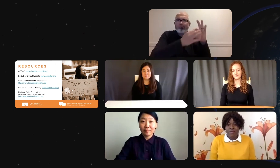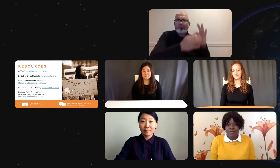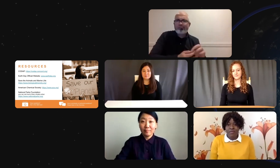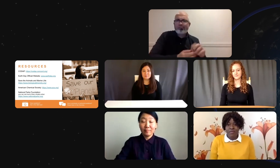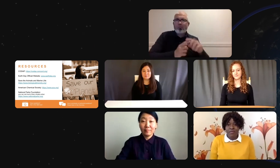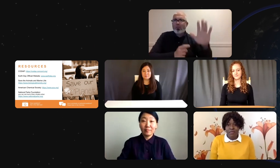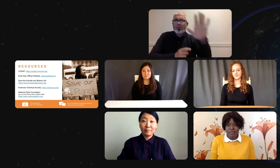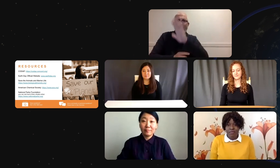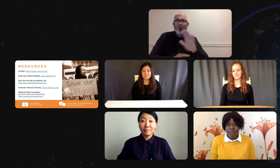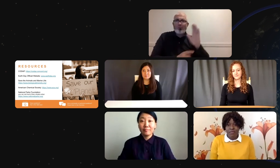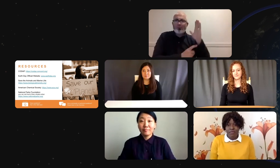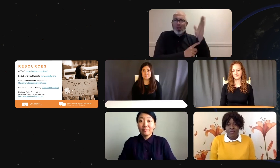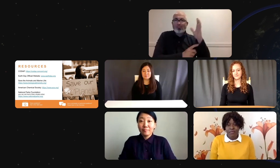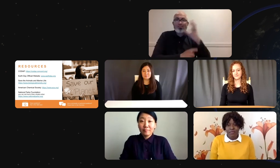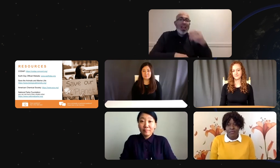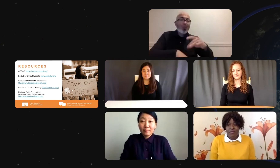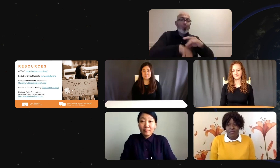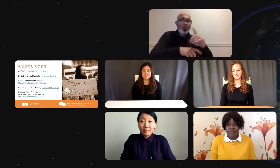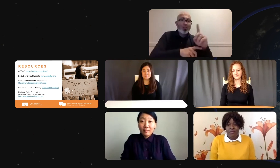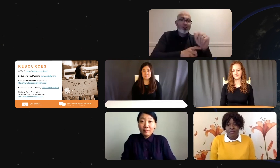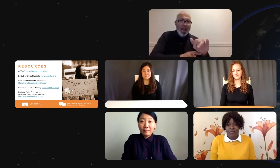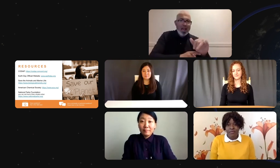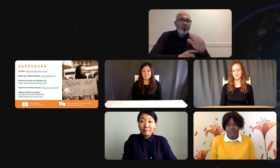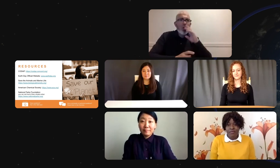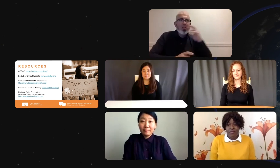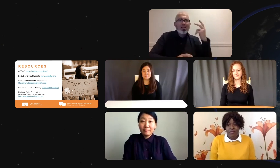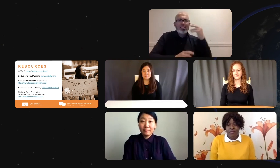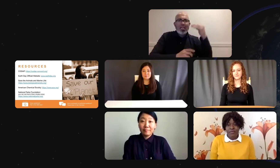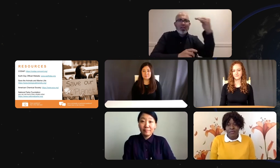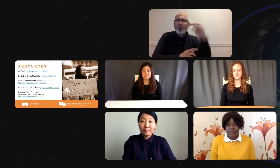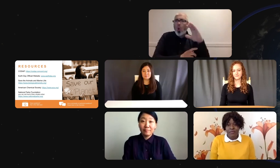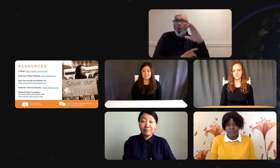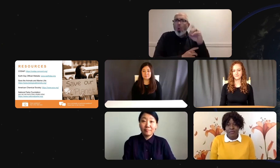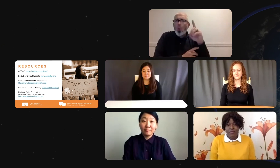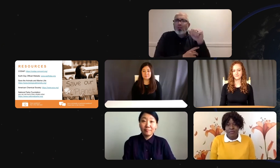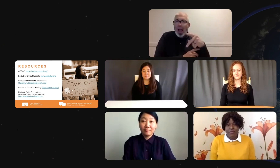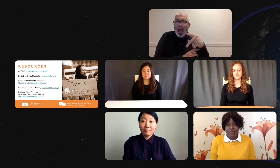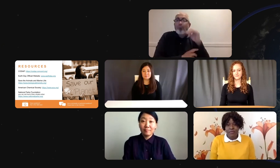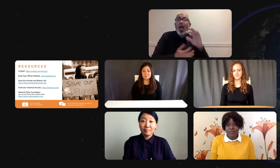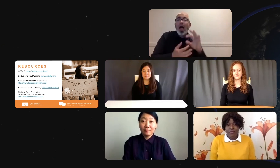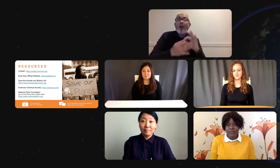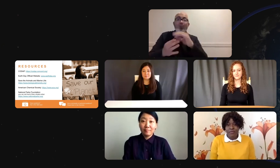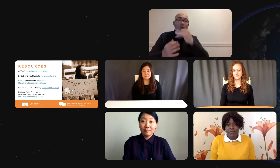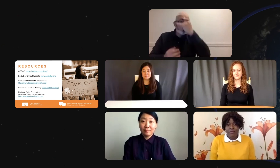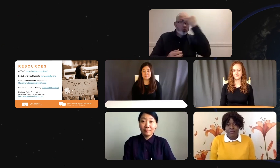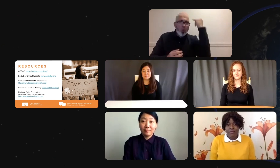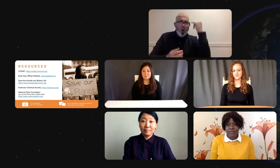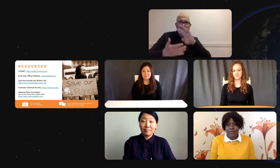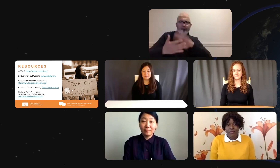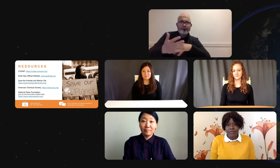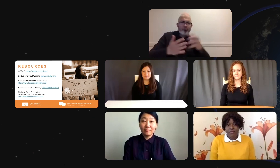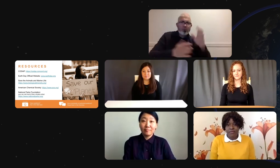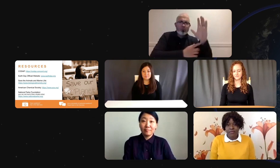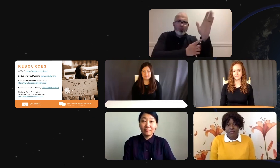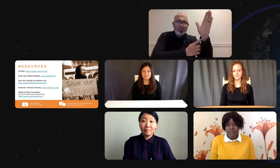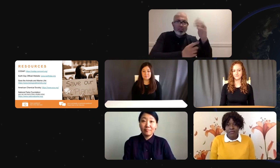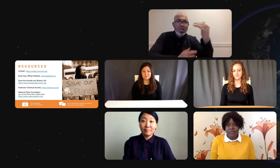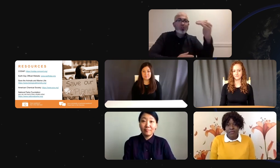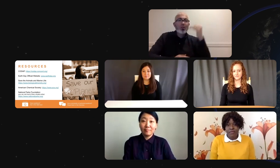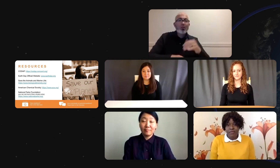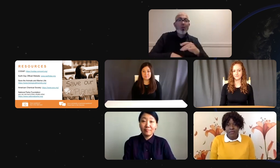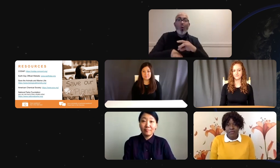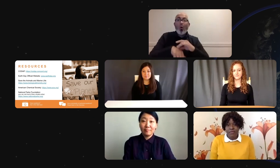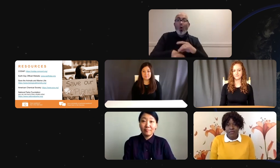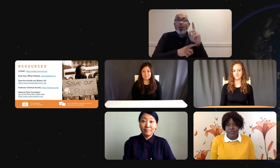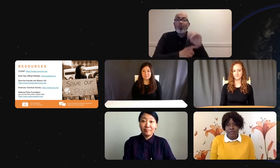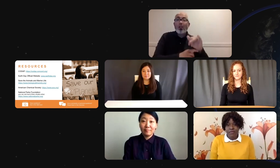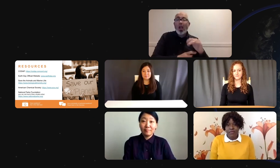They're all listed on the screen.